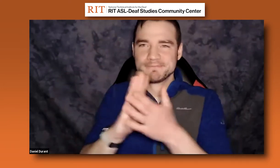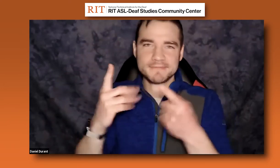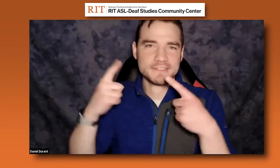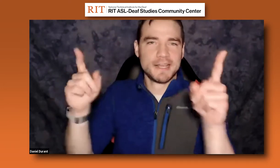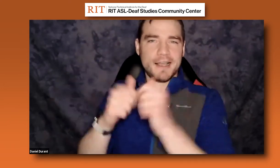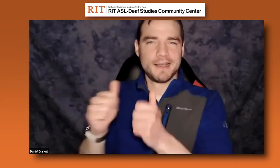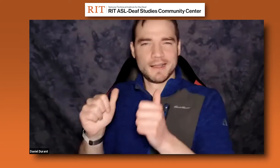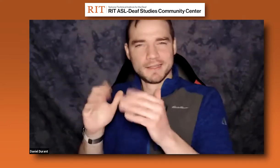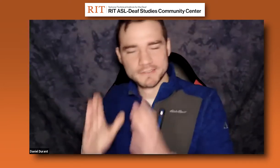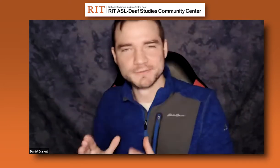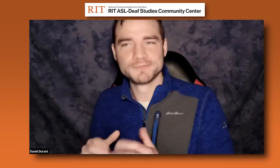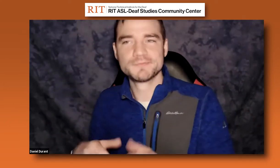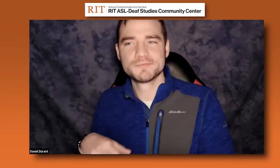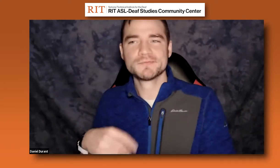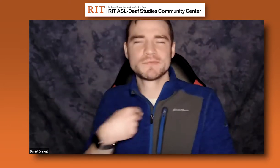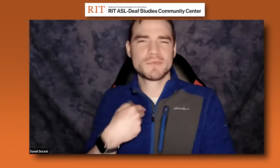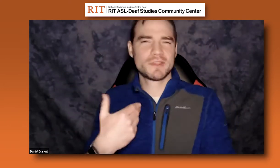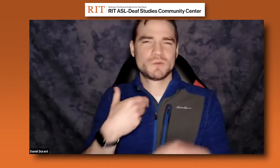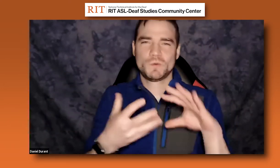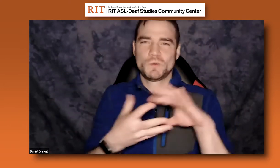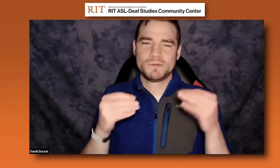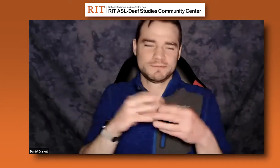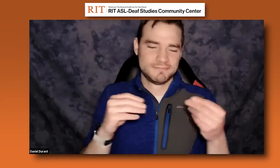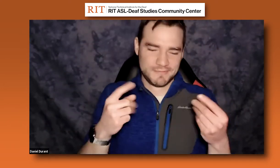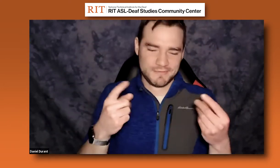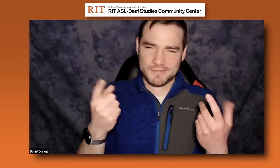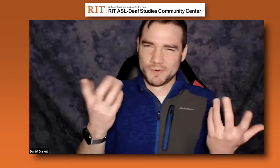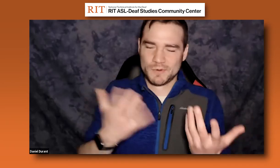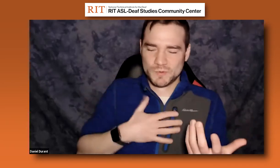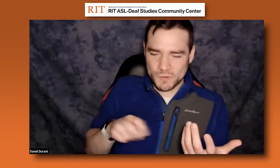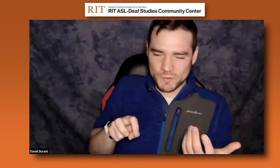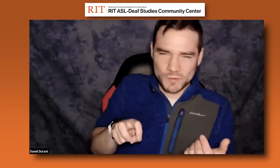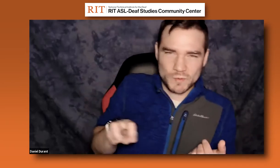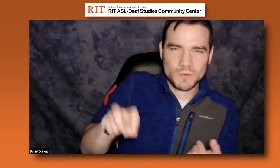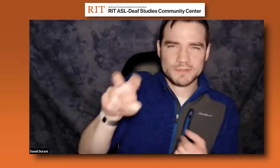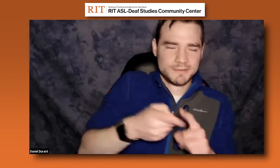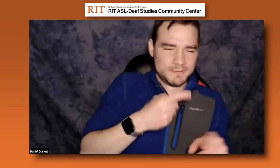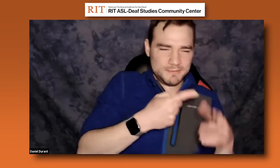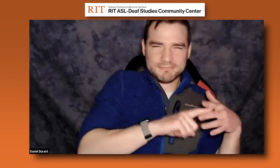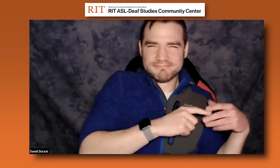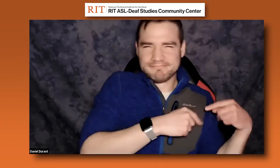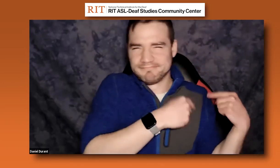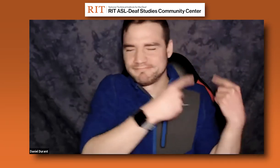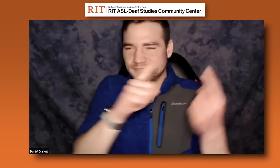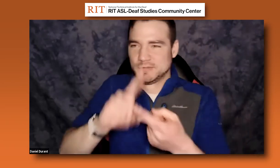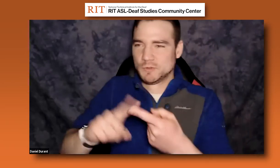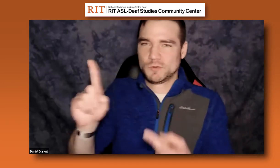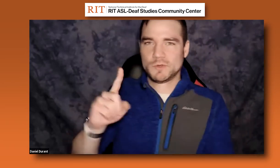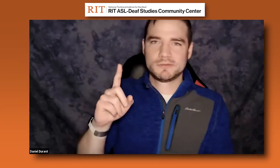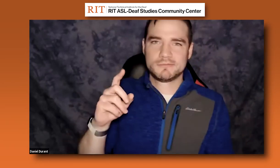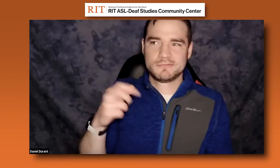and became an accomplished actor. My journey, my story, from beginning